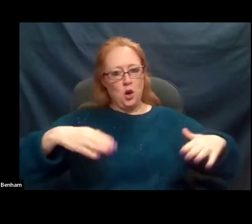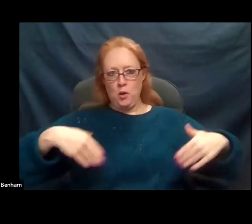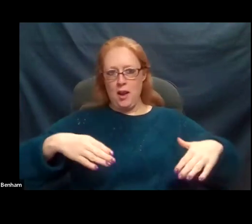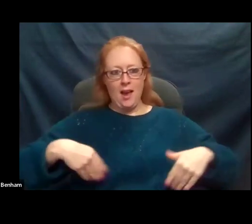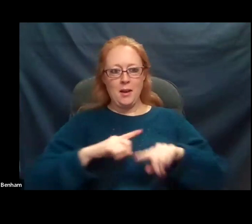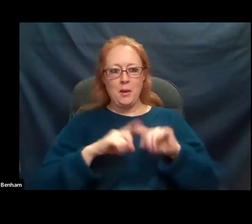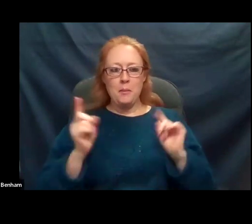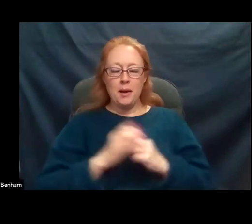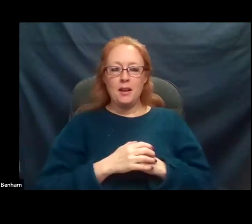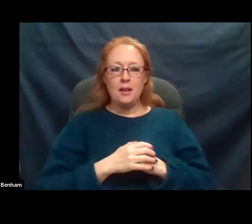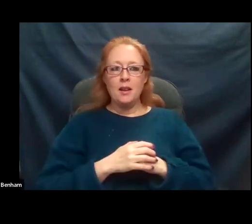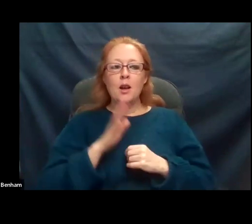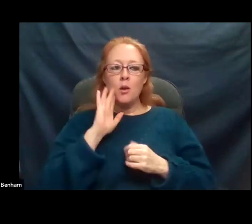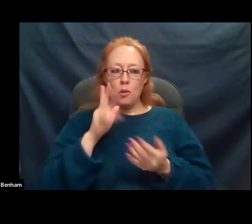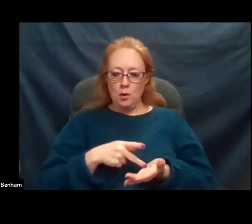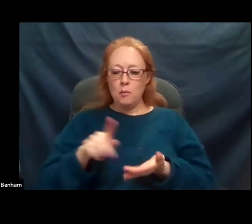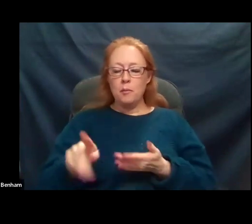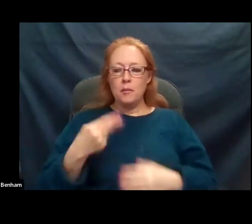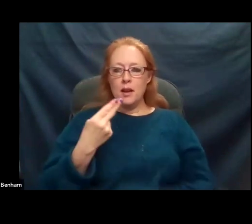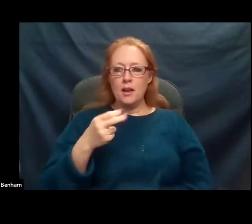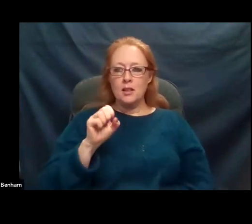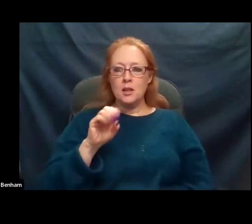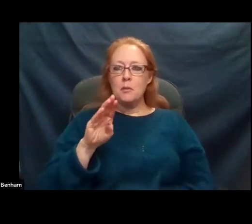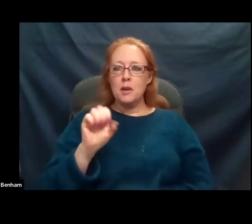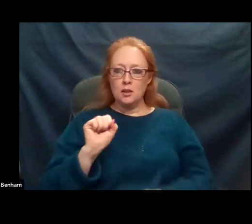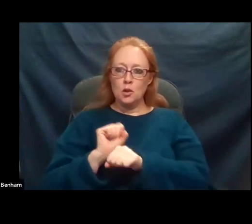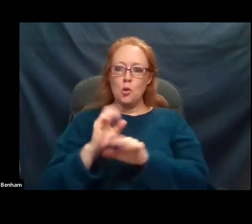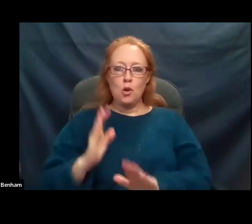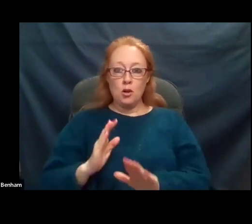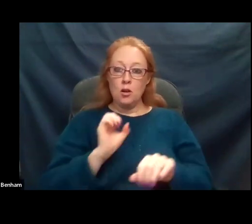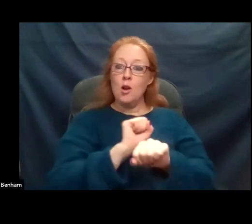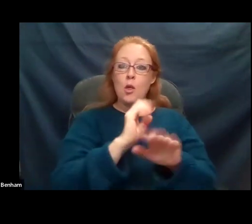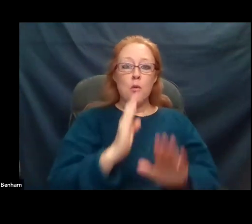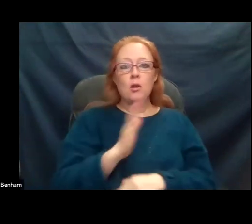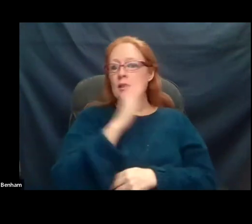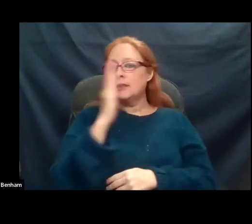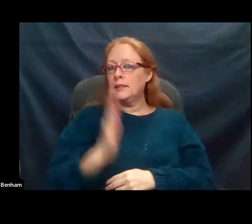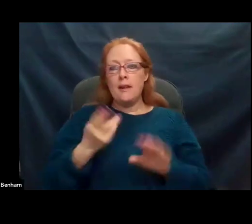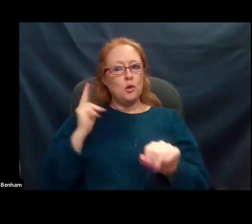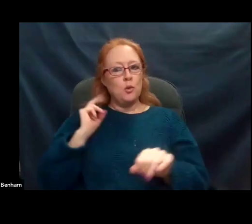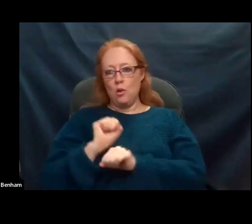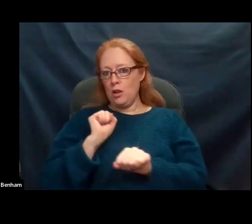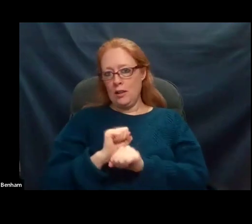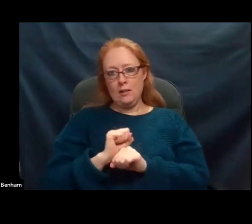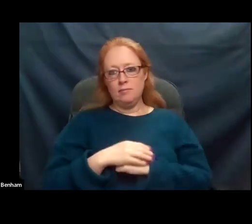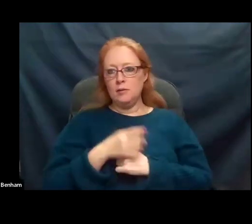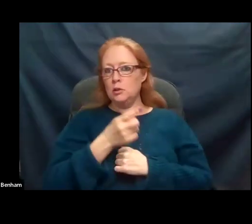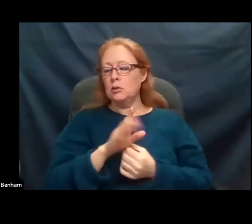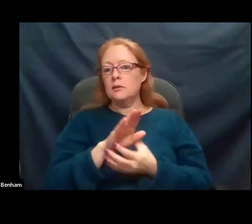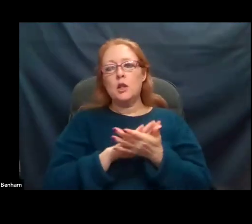And you made a difference in that girl's life. She doesn't know about this yet.